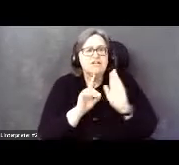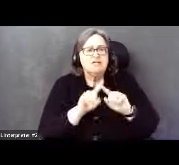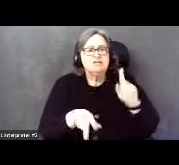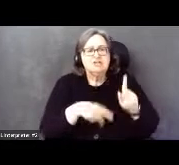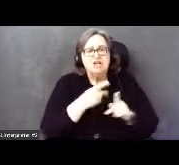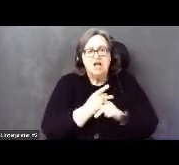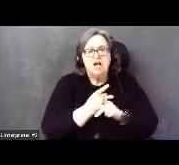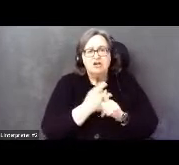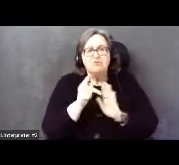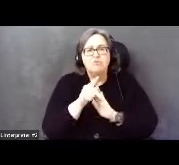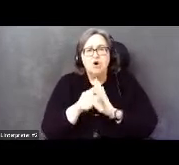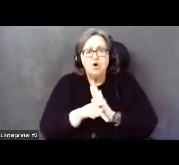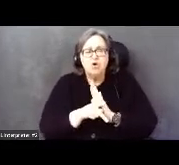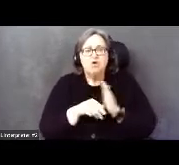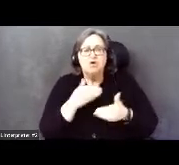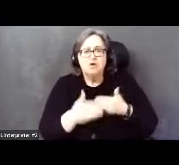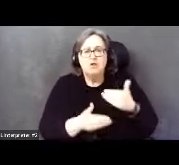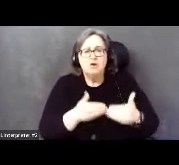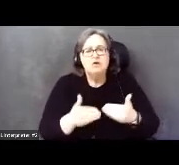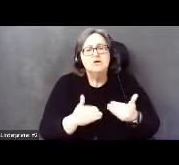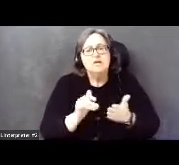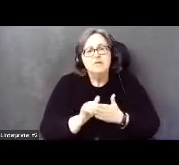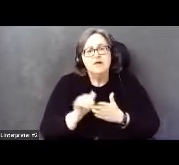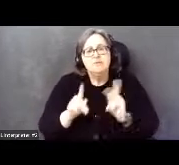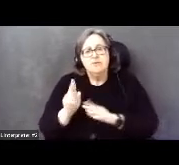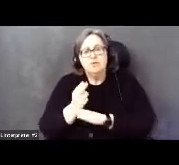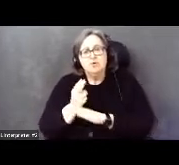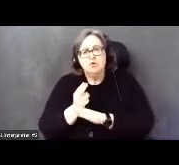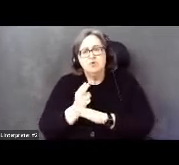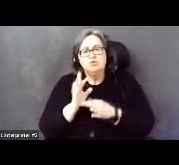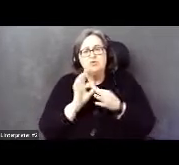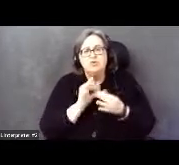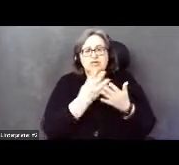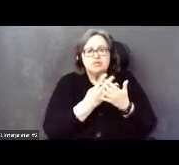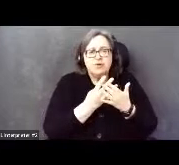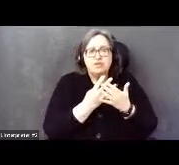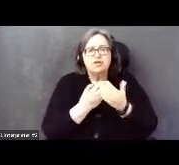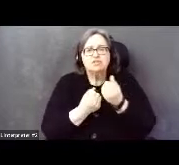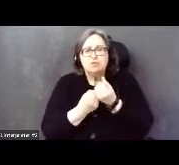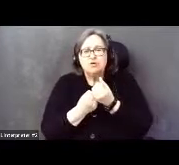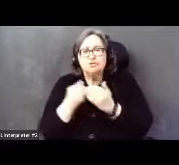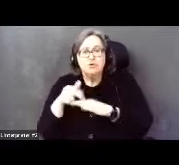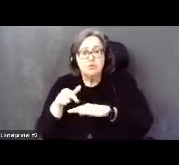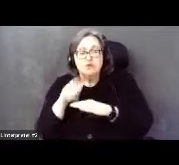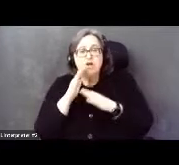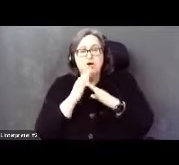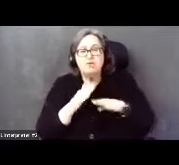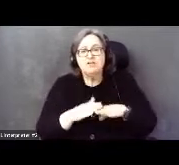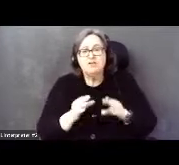used in screening, supports, and referral. I'm going to break these down further as we